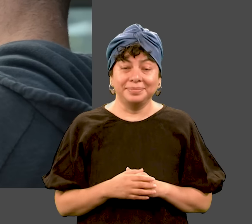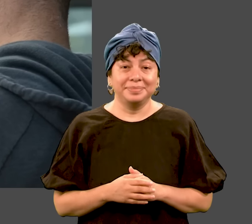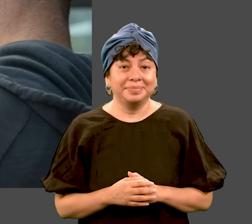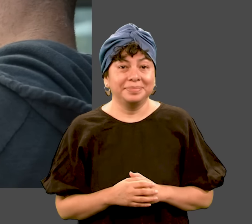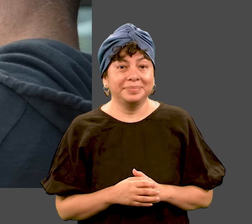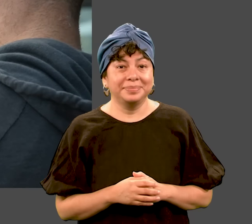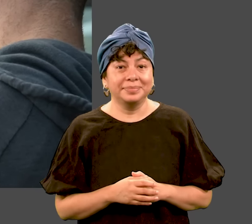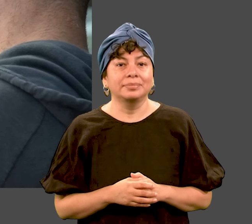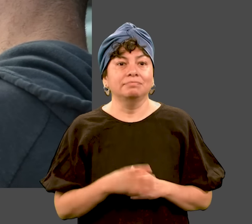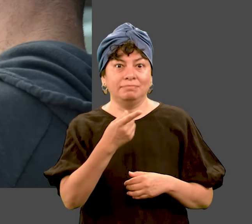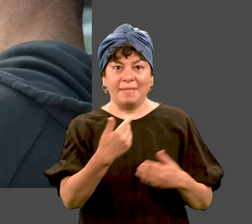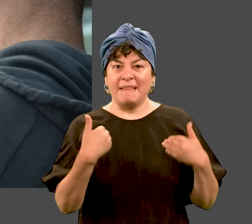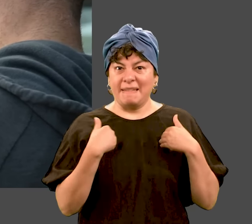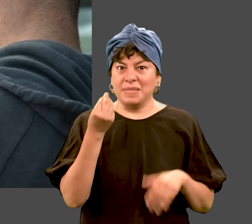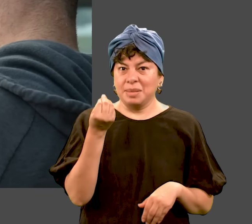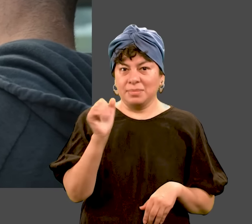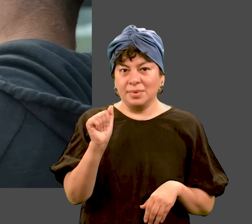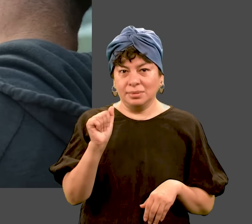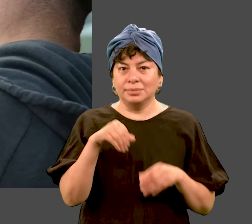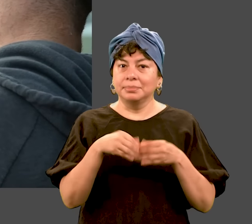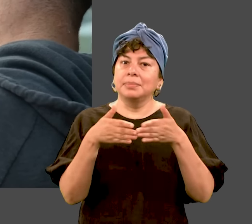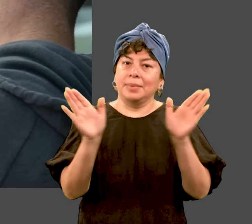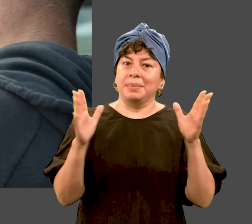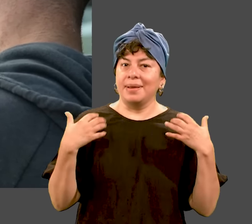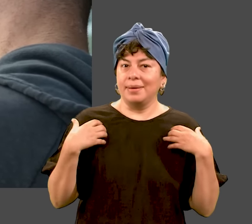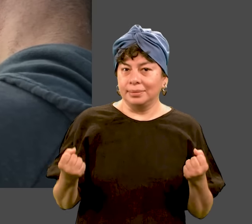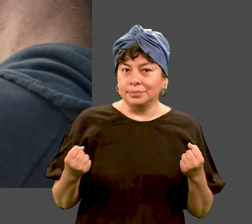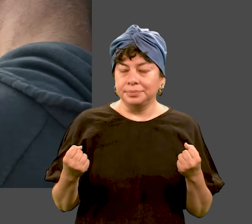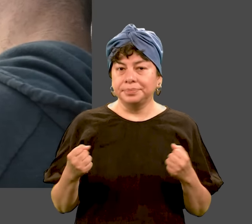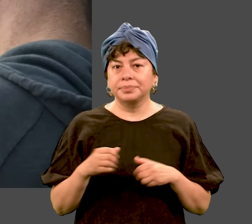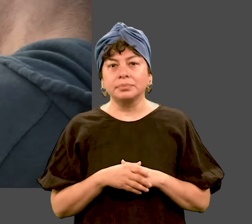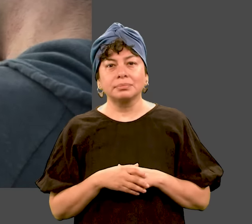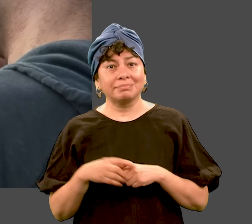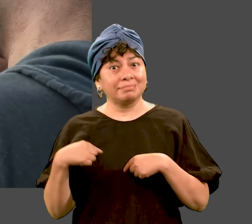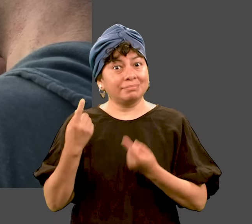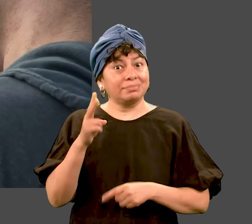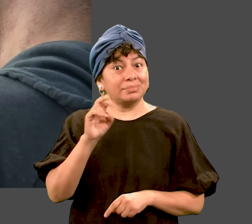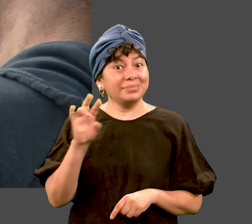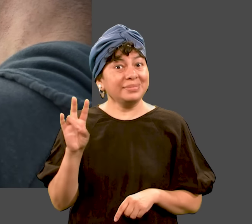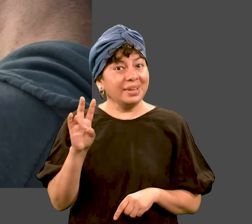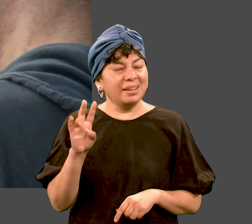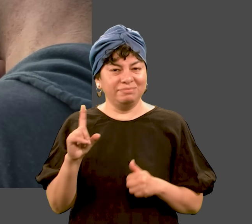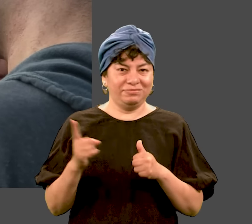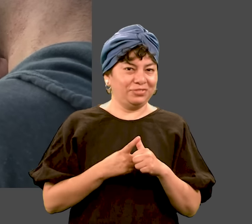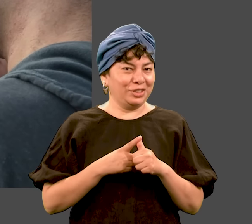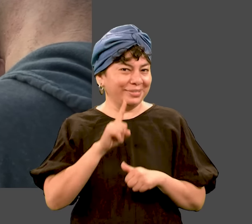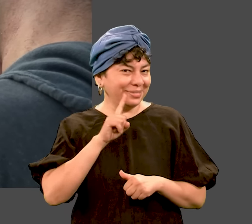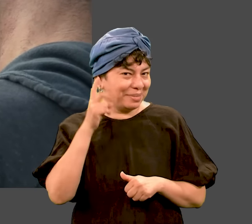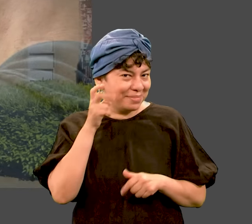She received a master's degree in public health and in 2007 became the first ever DeafBlind director